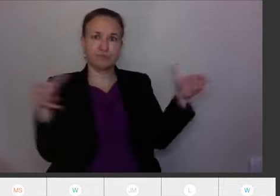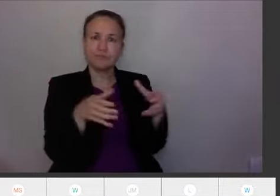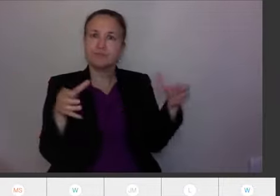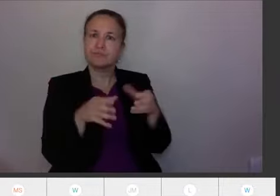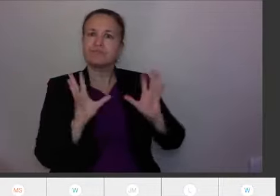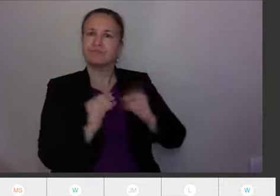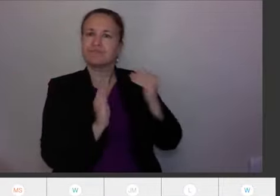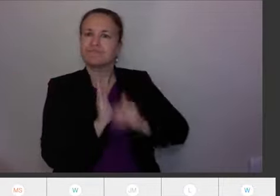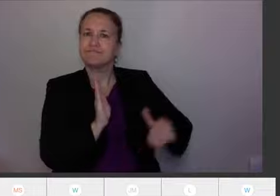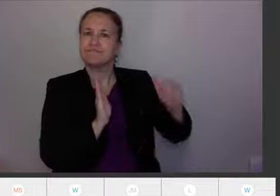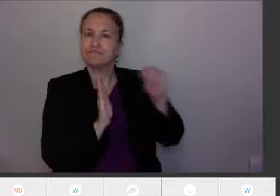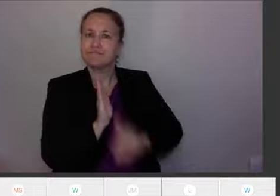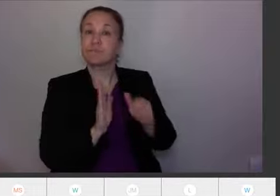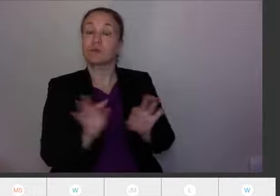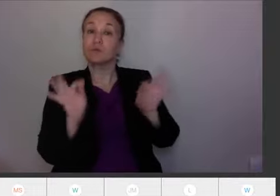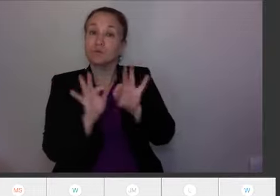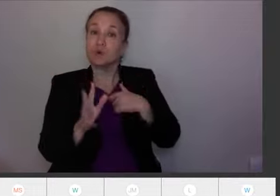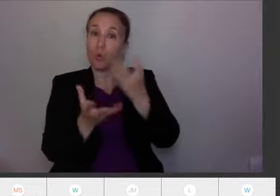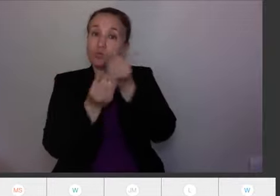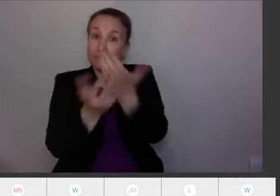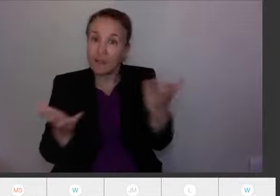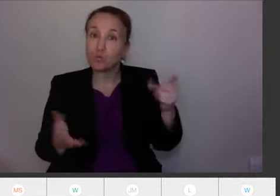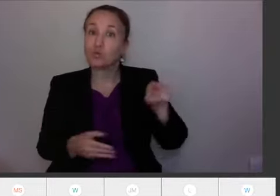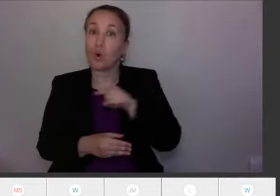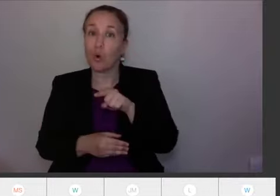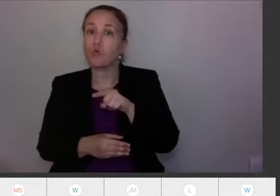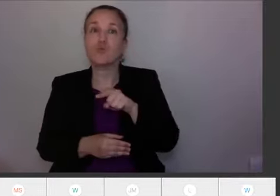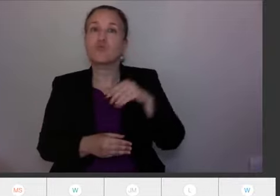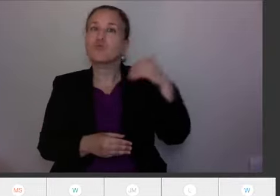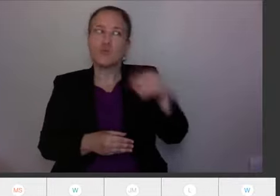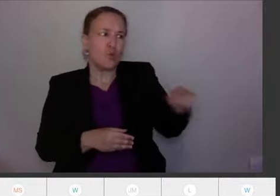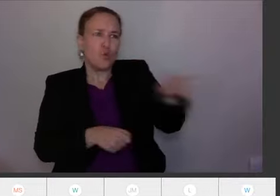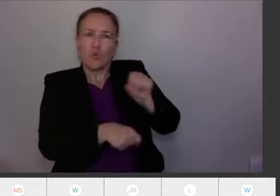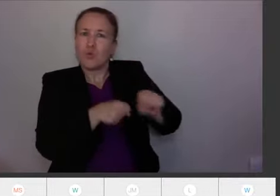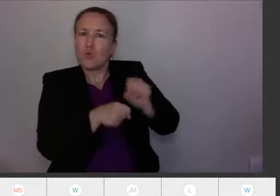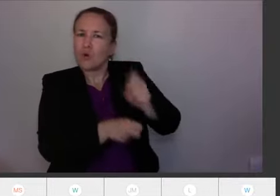again want to let everyone know how hard they have been working i mean these are